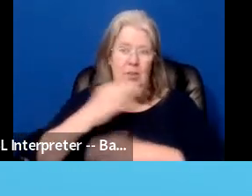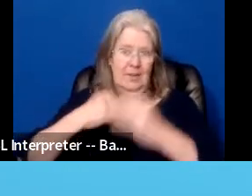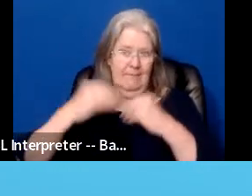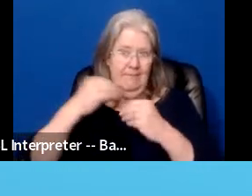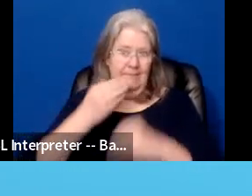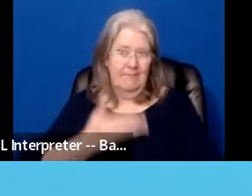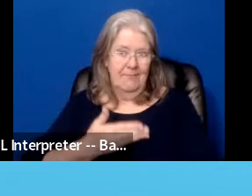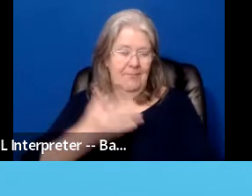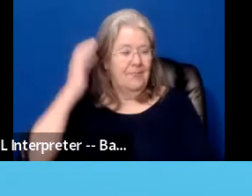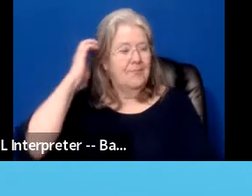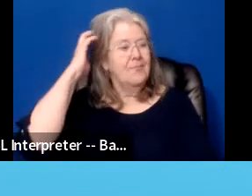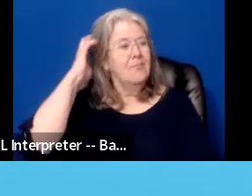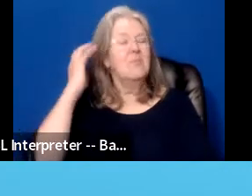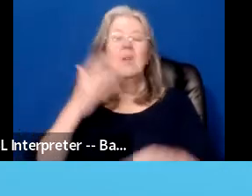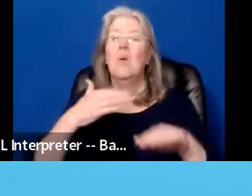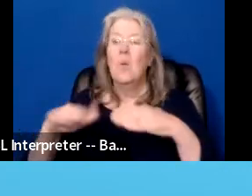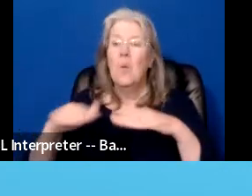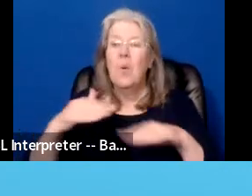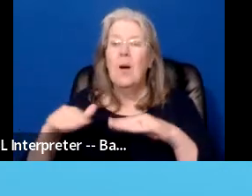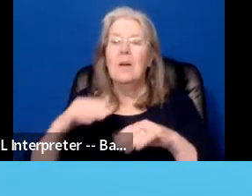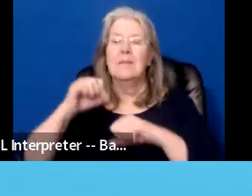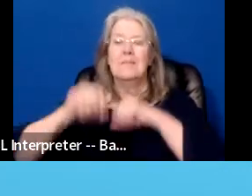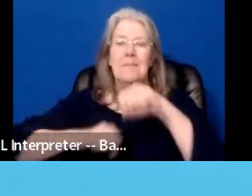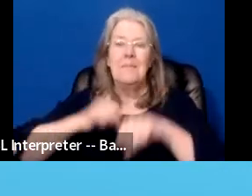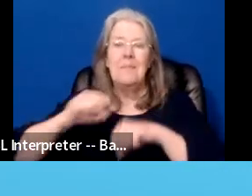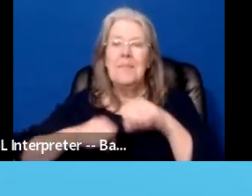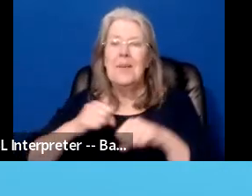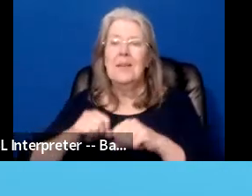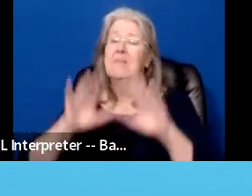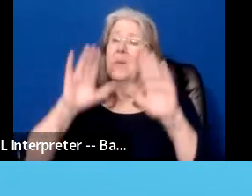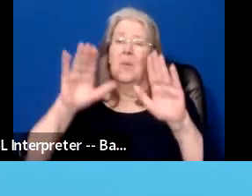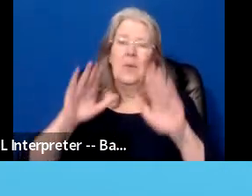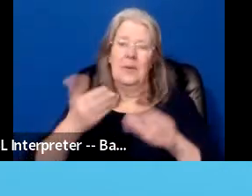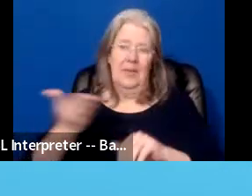Going for walks, going for bike rides as Shannon mentioned those are great things to do, and